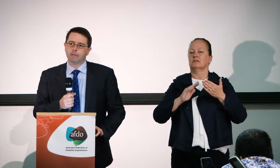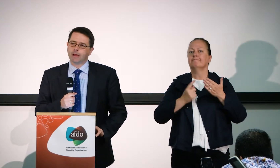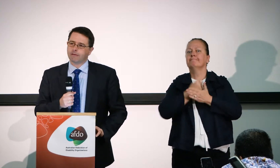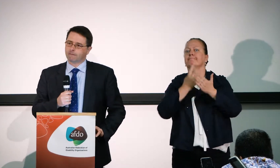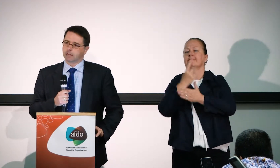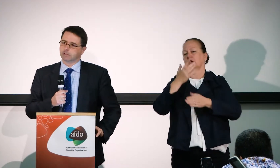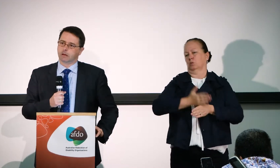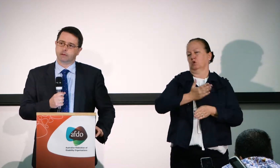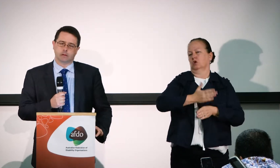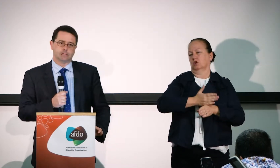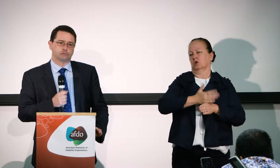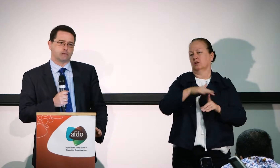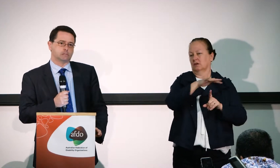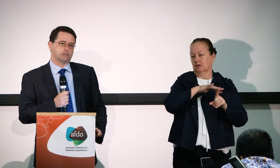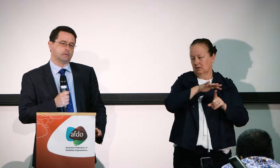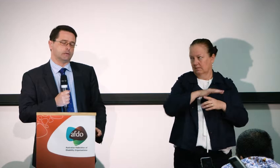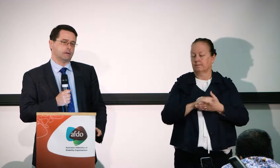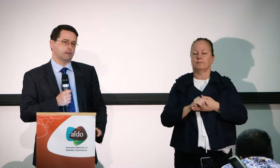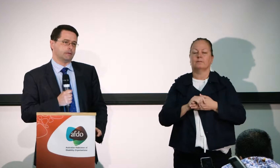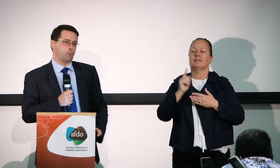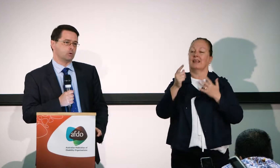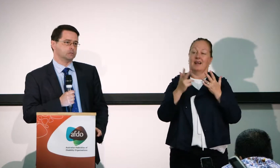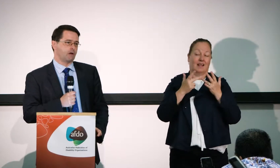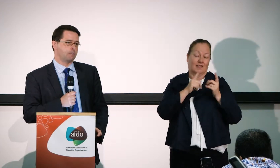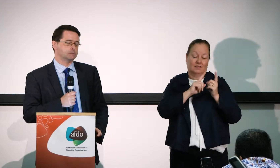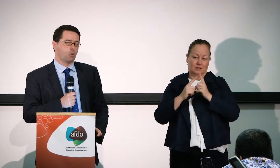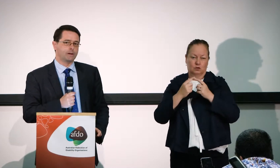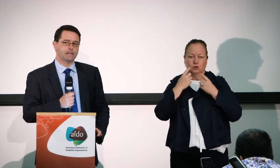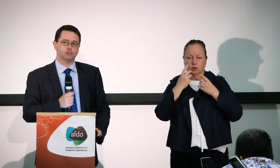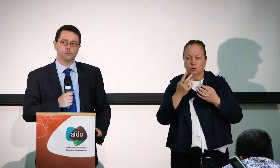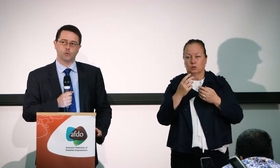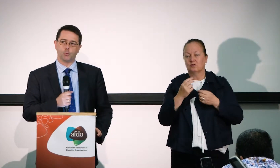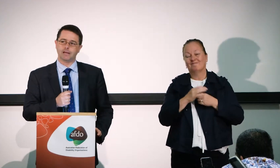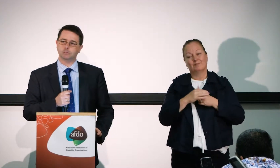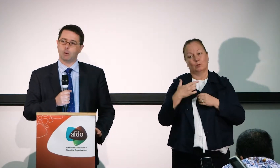But the other fact that I think illustrates the importance of how much more we need to do